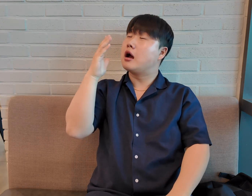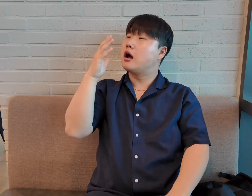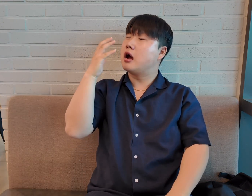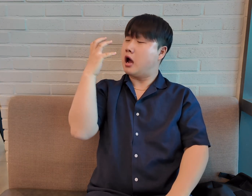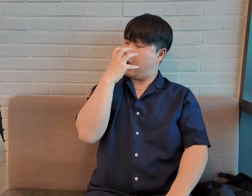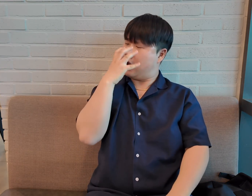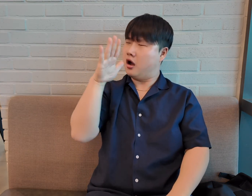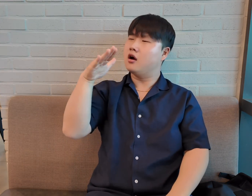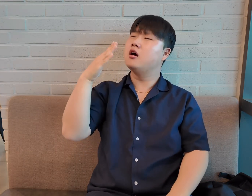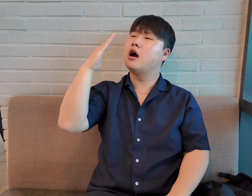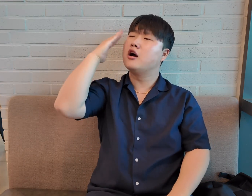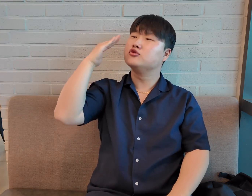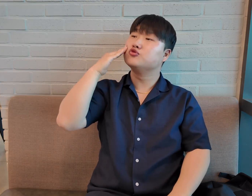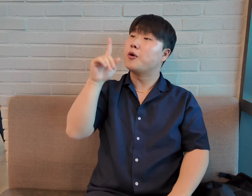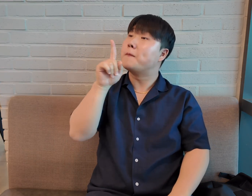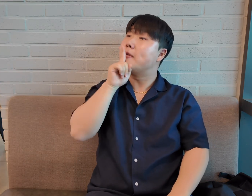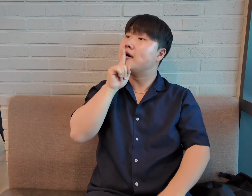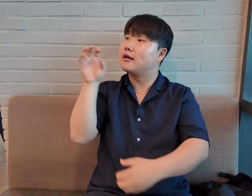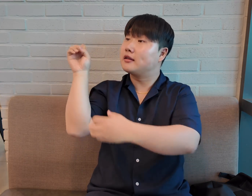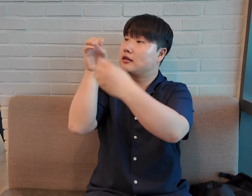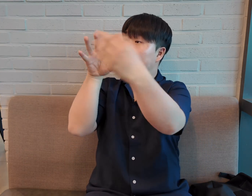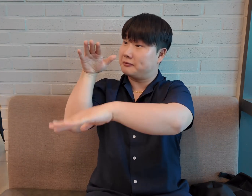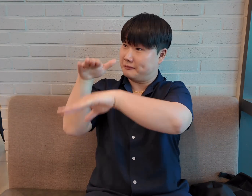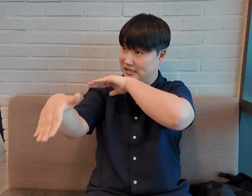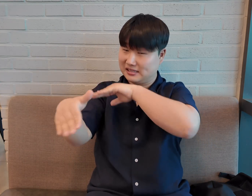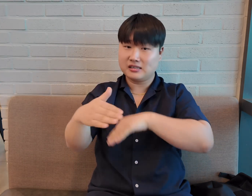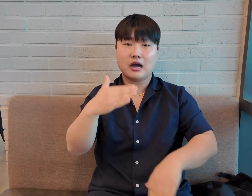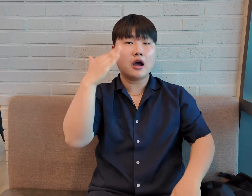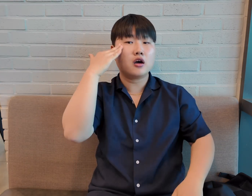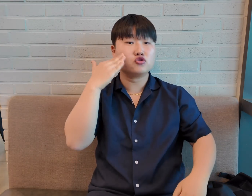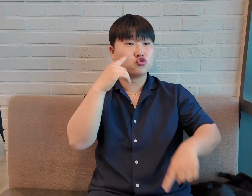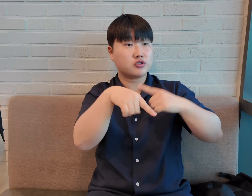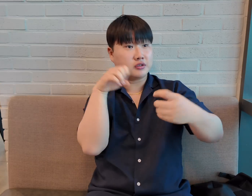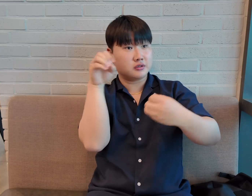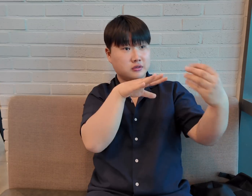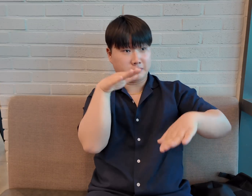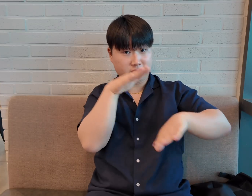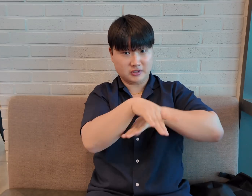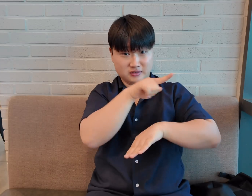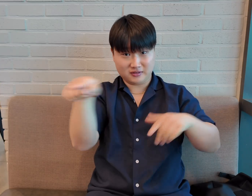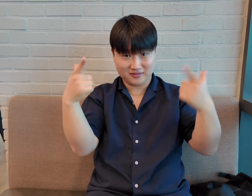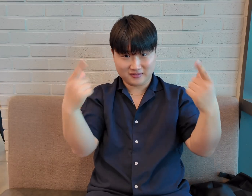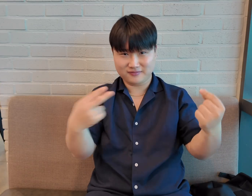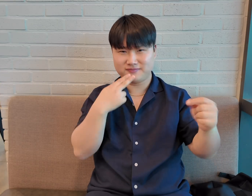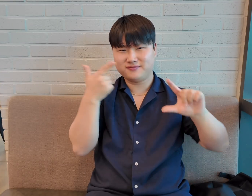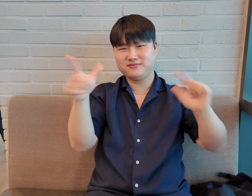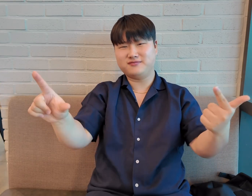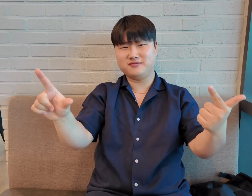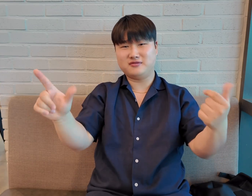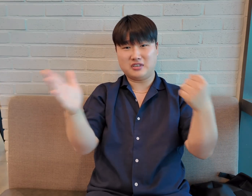Korean and deaf people have different conversational expressions, so